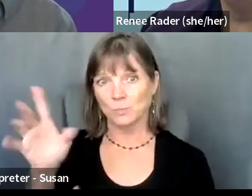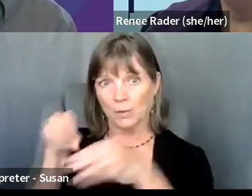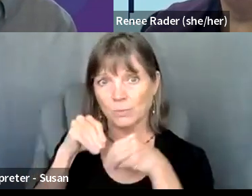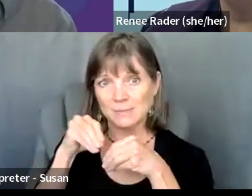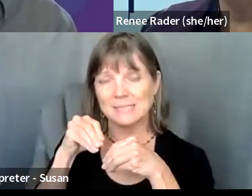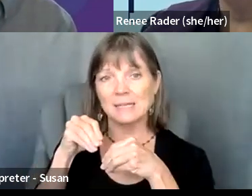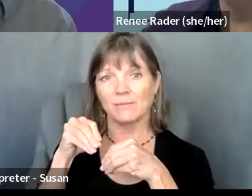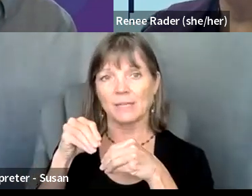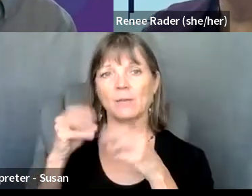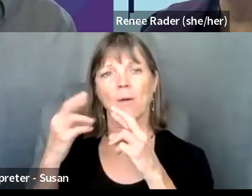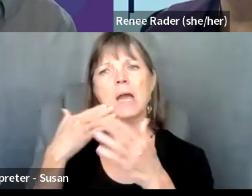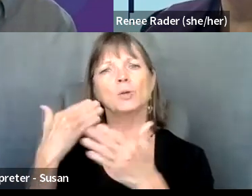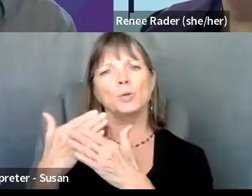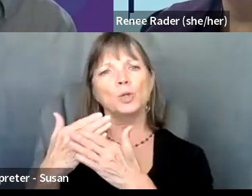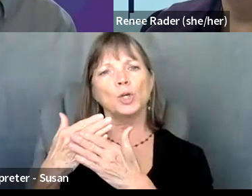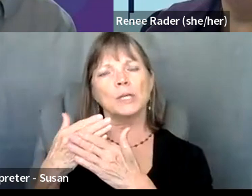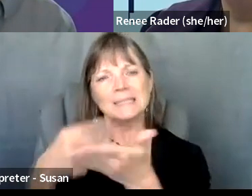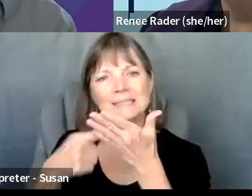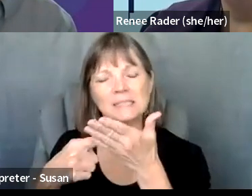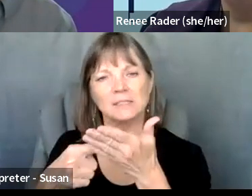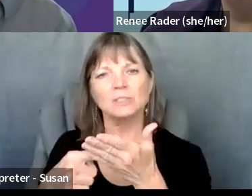Kelly Crosbie (she/her): have really good discussions and get a lot of feedback on this campaign.